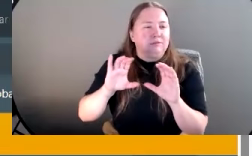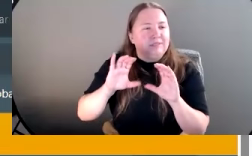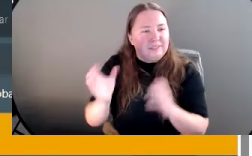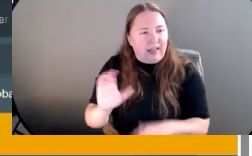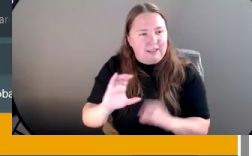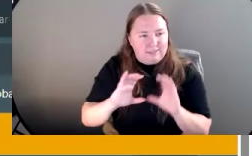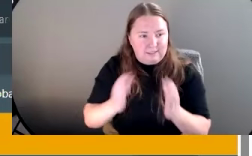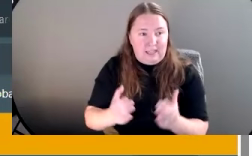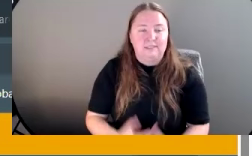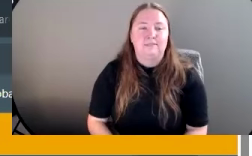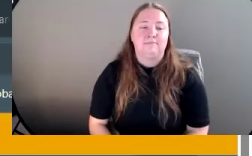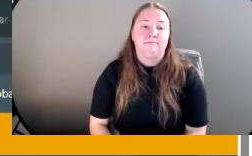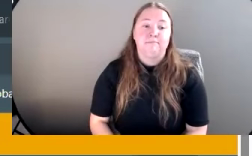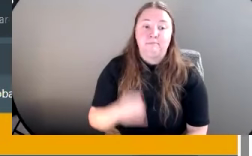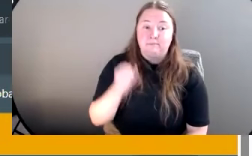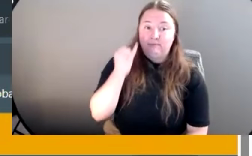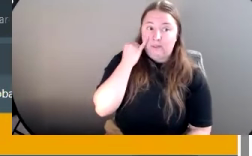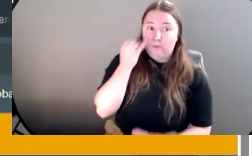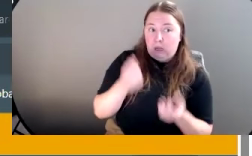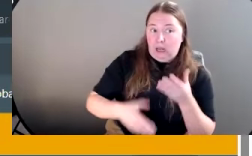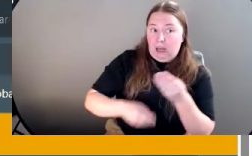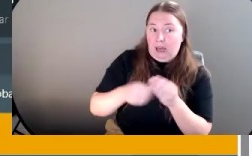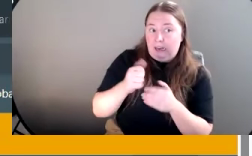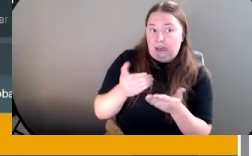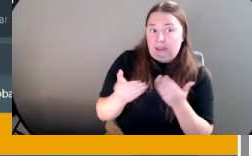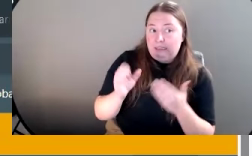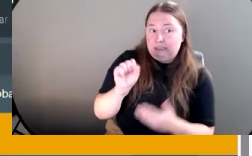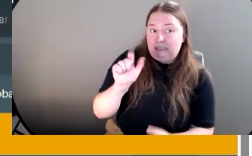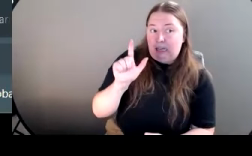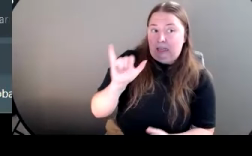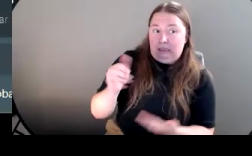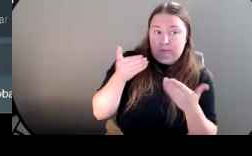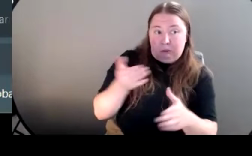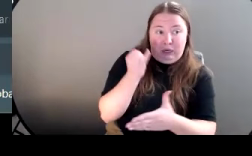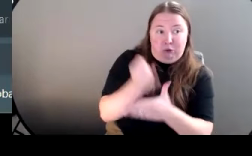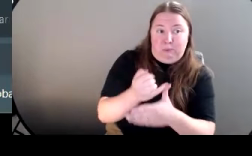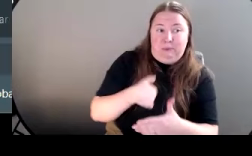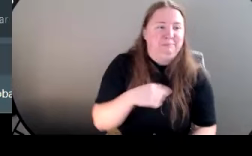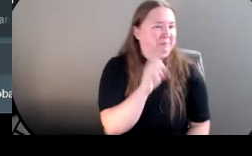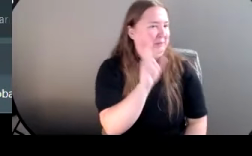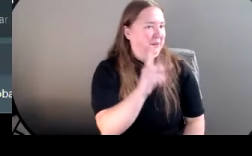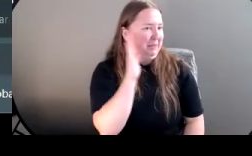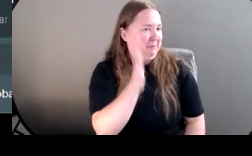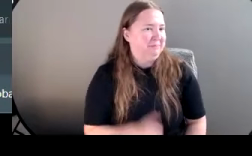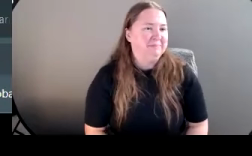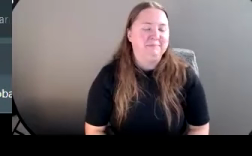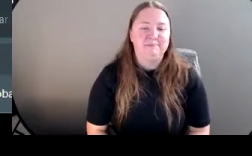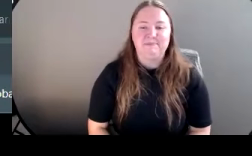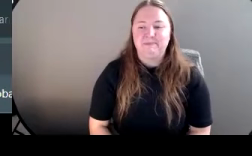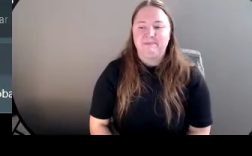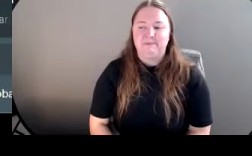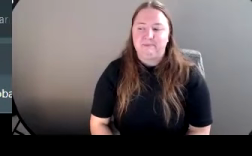Sally, if you need to add anything, feel free to interrupt me. Okay? Okay. Okay. So,